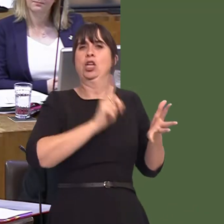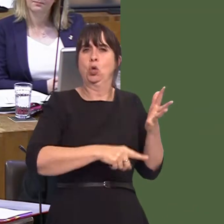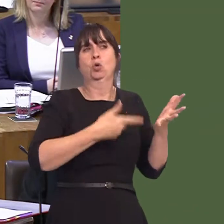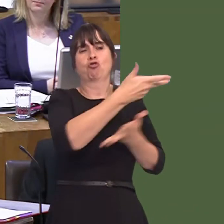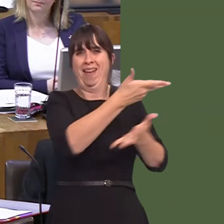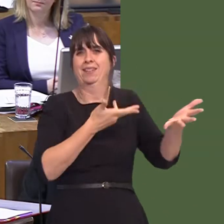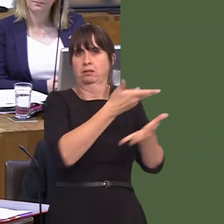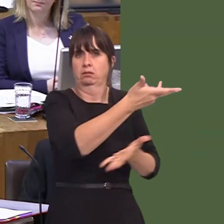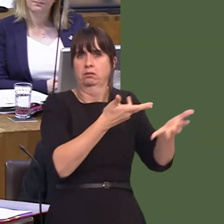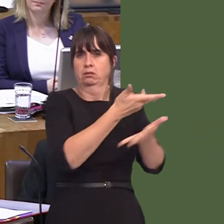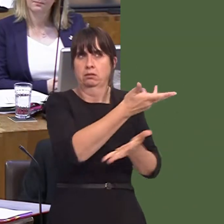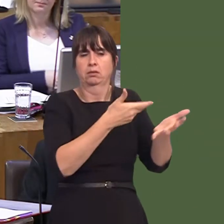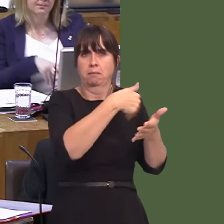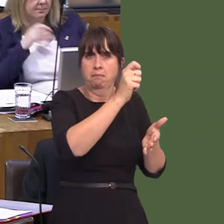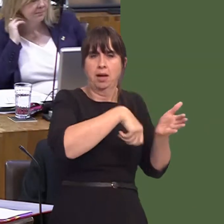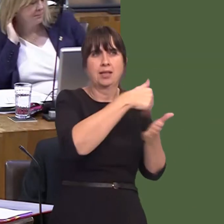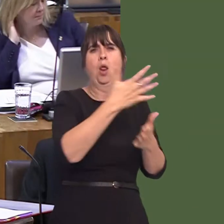Who would not want to see the rights of citizens protected?